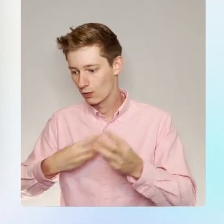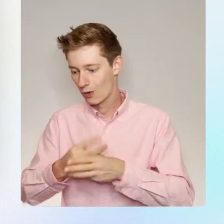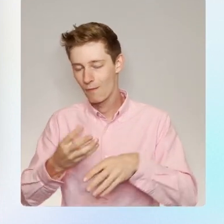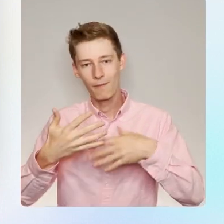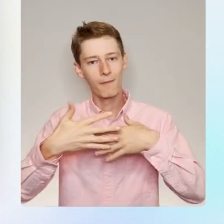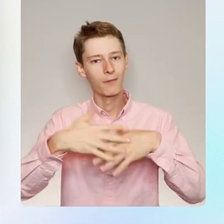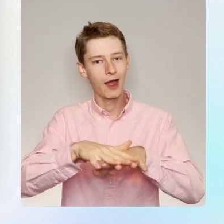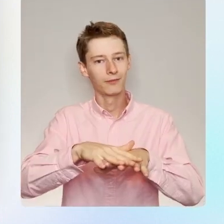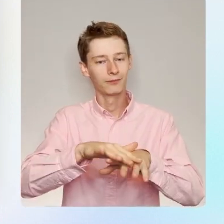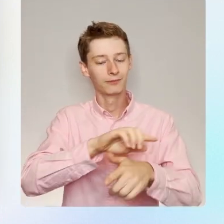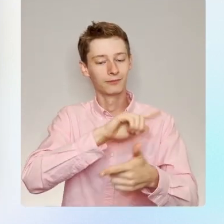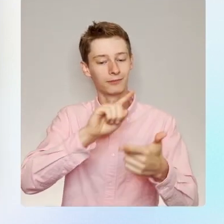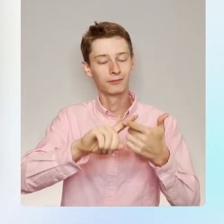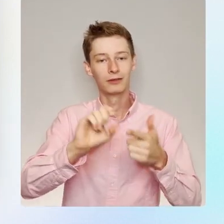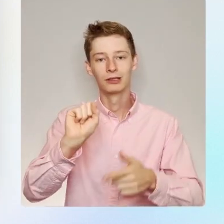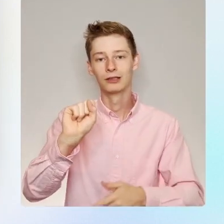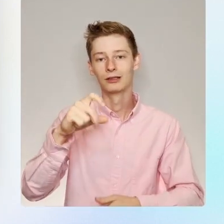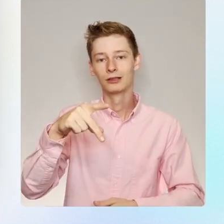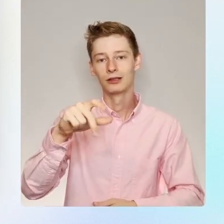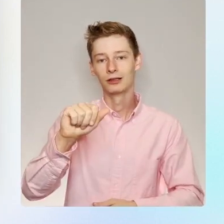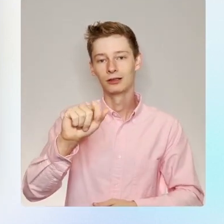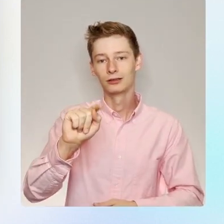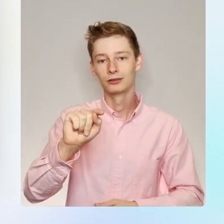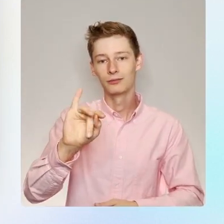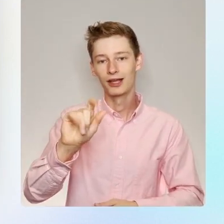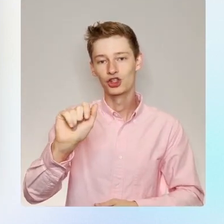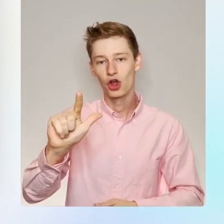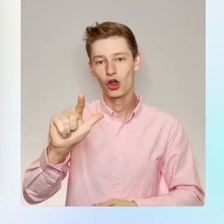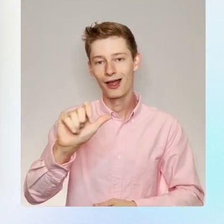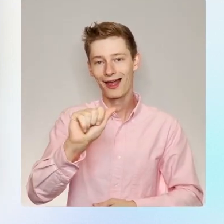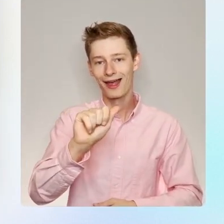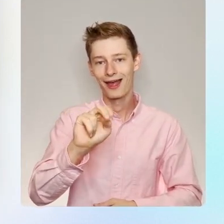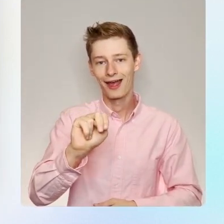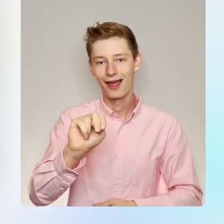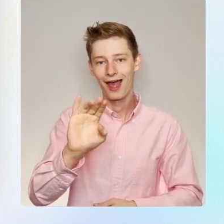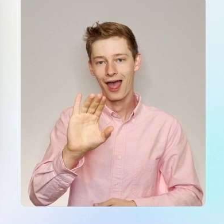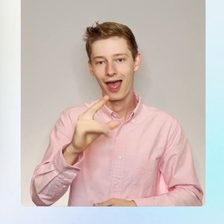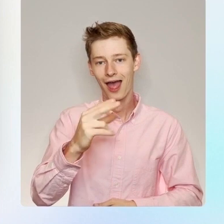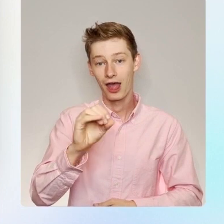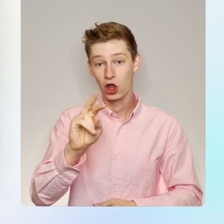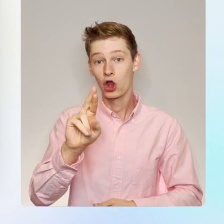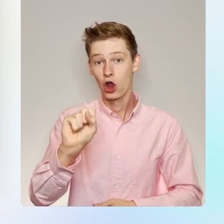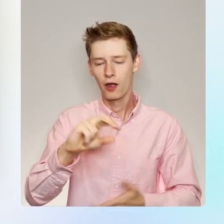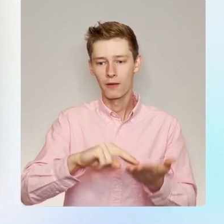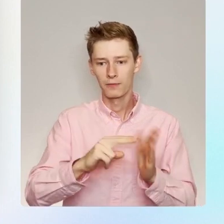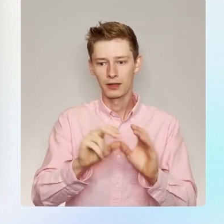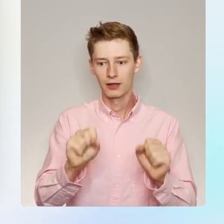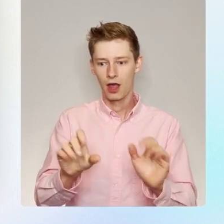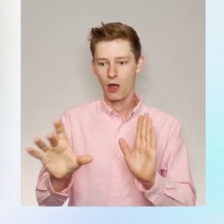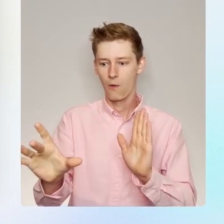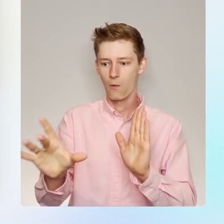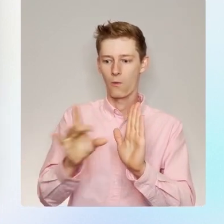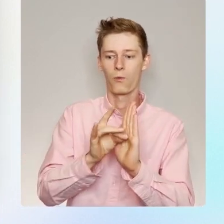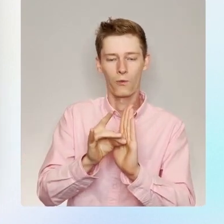Spatial Anchors enable developers to place persistent world lock content,